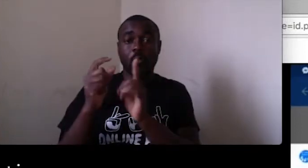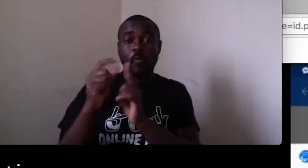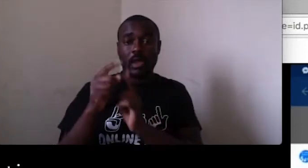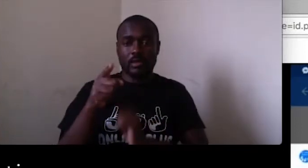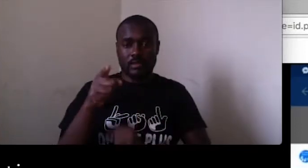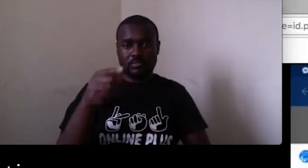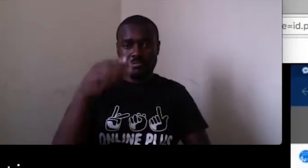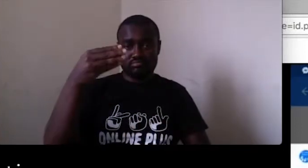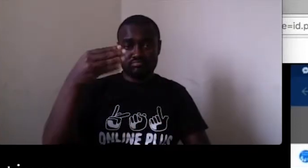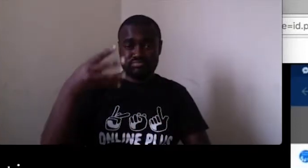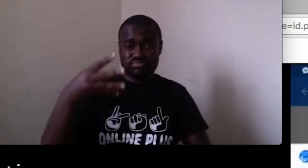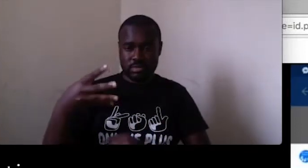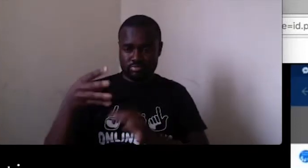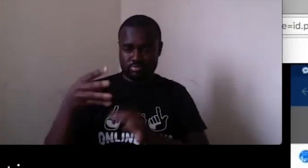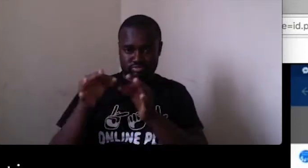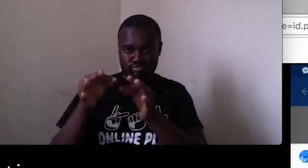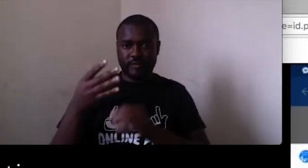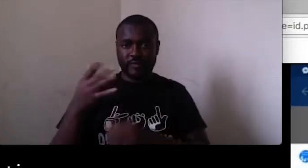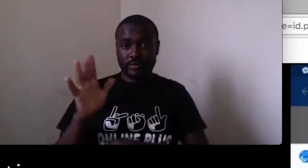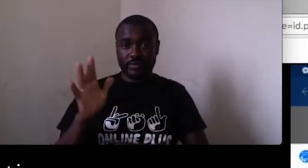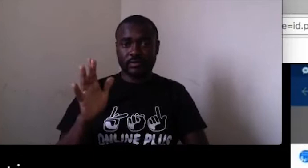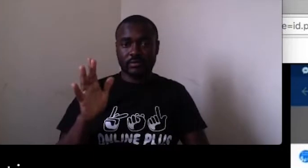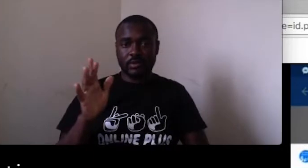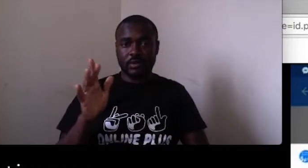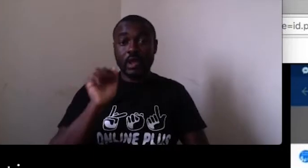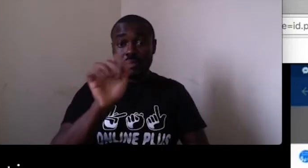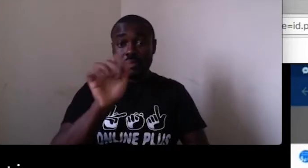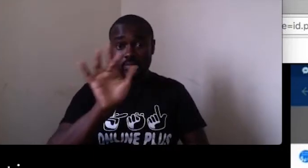Click on it and it explains again what it means